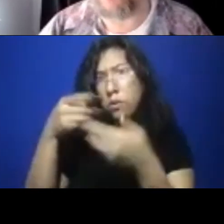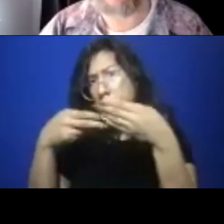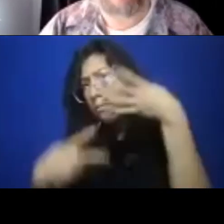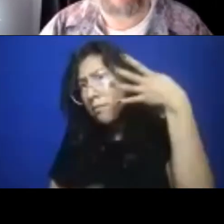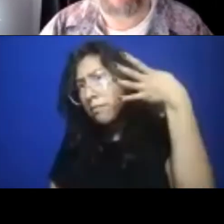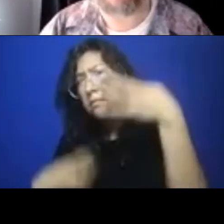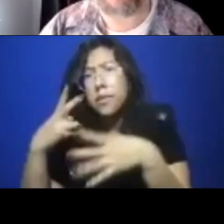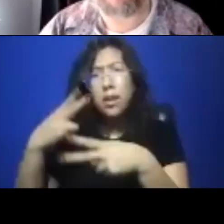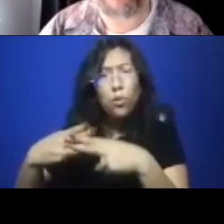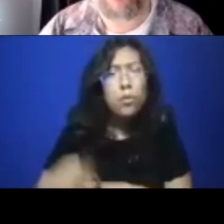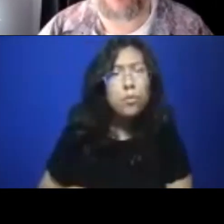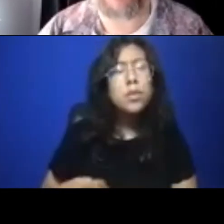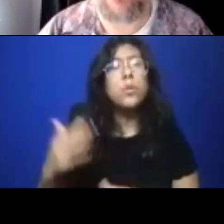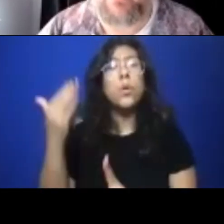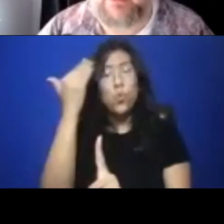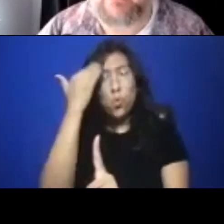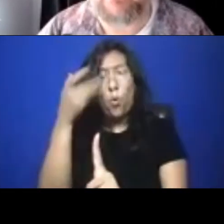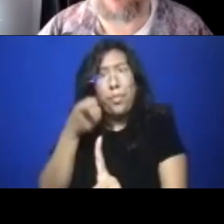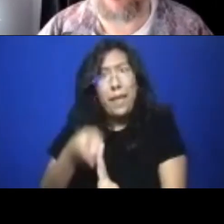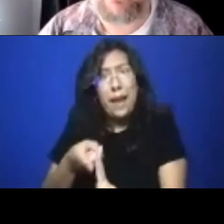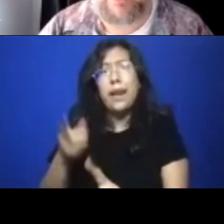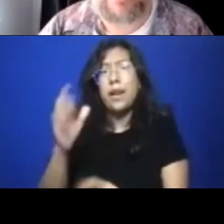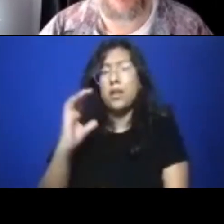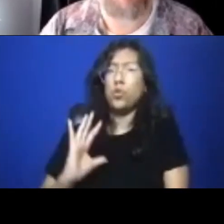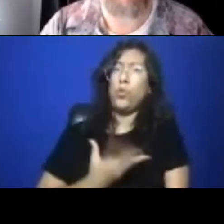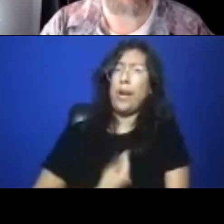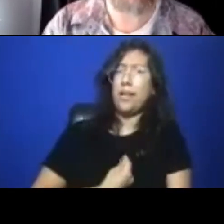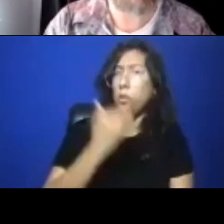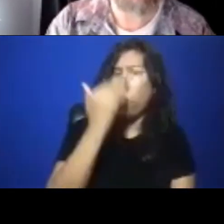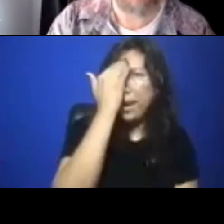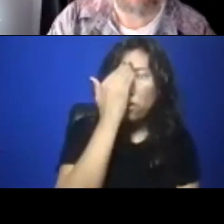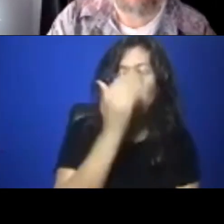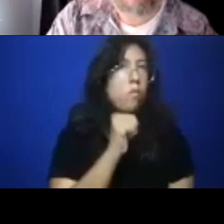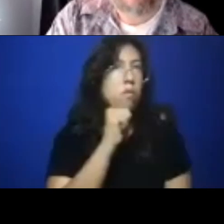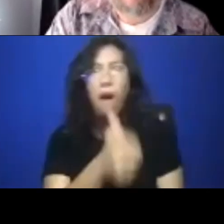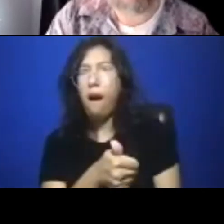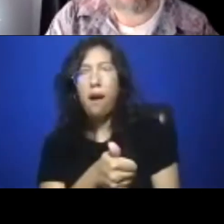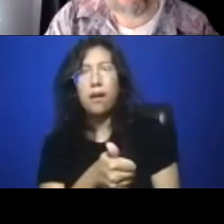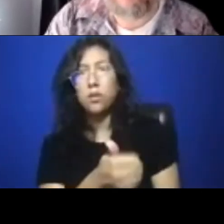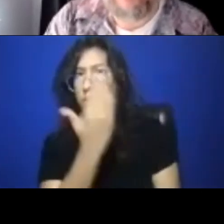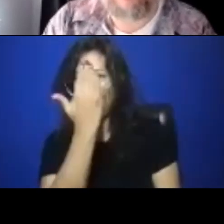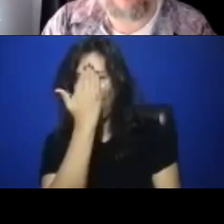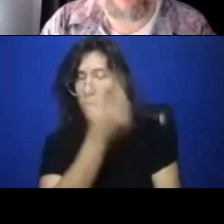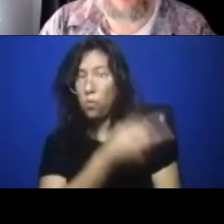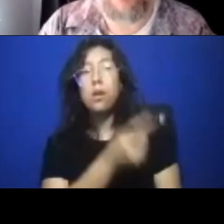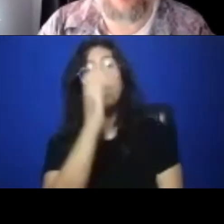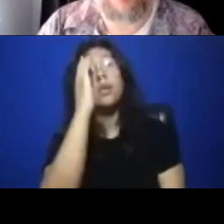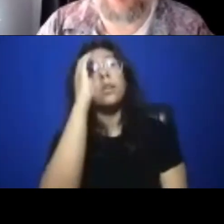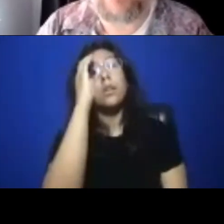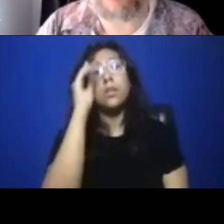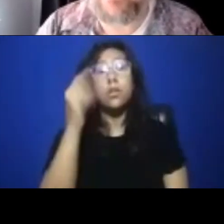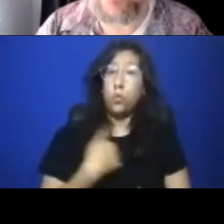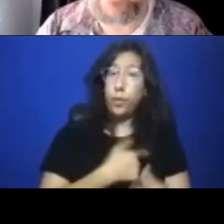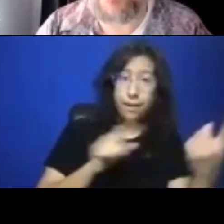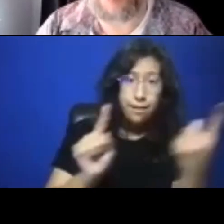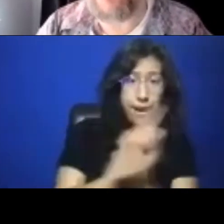Do we know that they're trans aware or not? Do we network with trans organizations